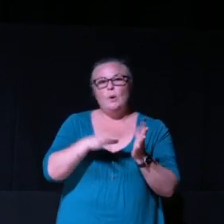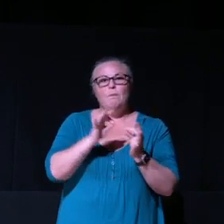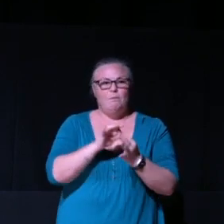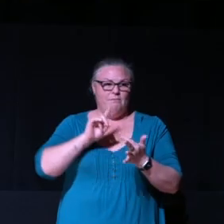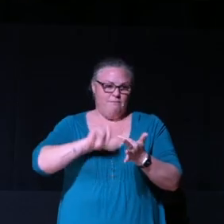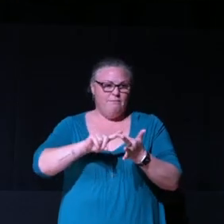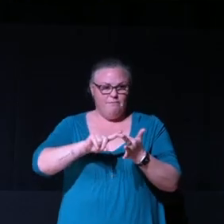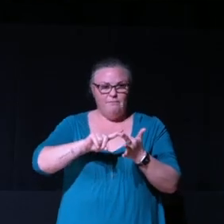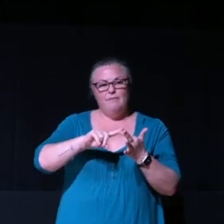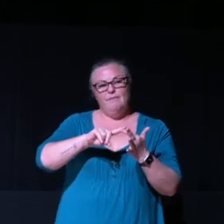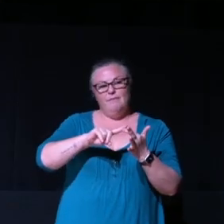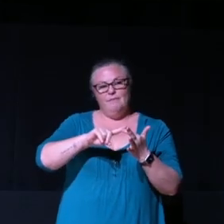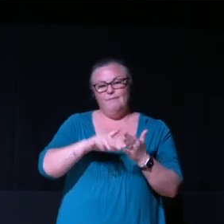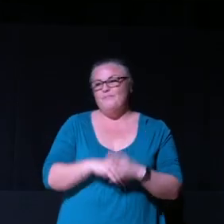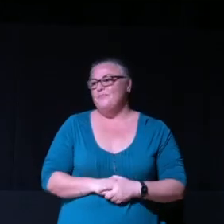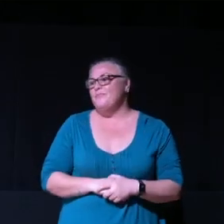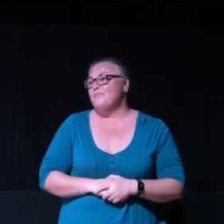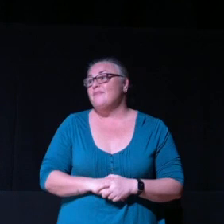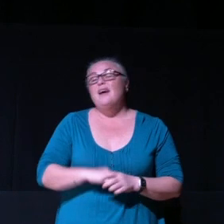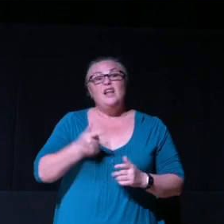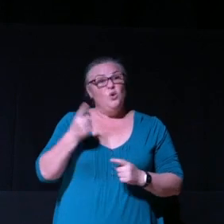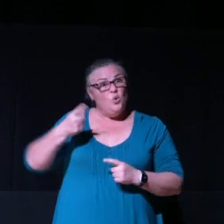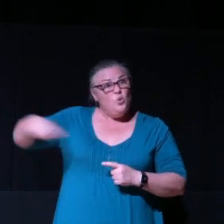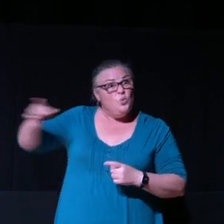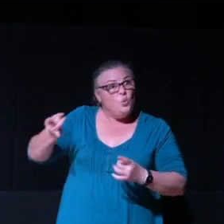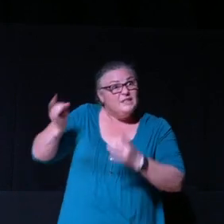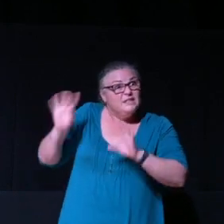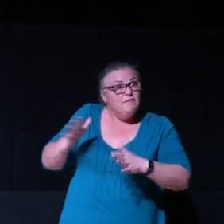OK, anyone on the panel being cancelled? No, it's not real.